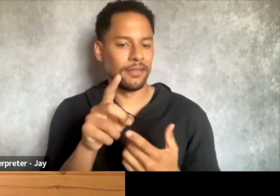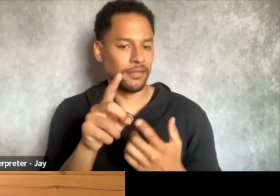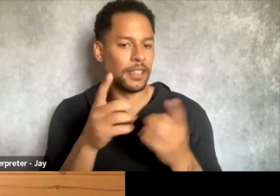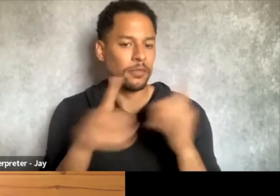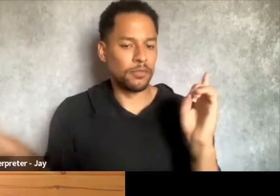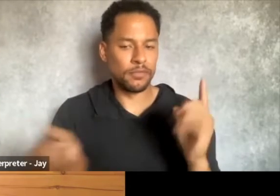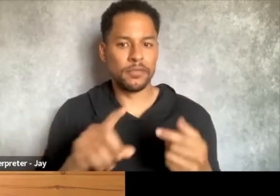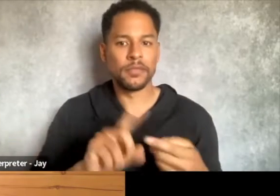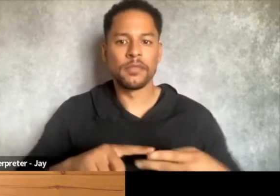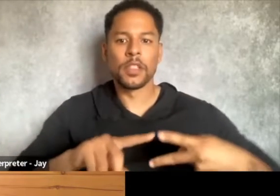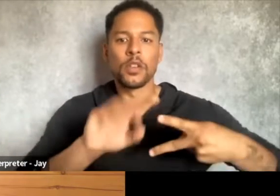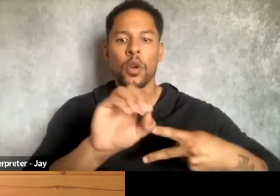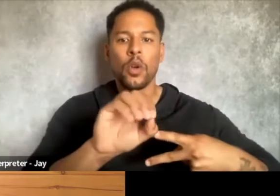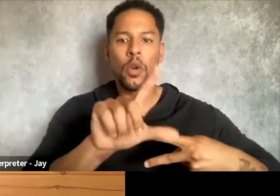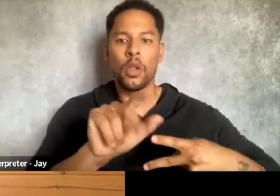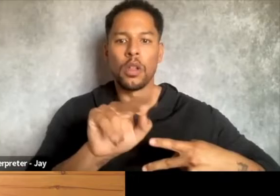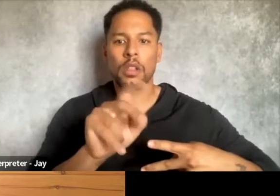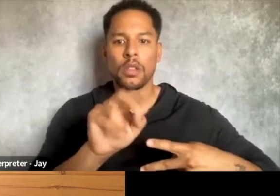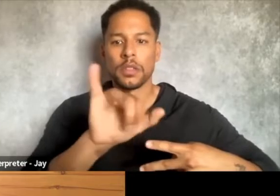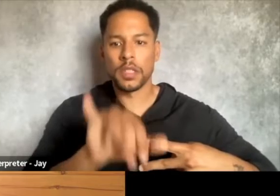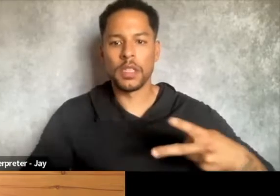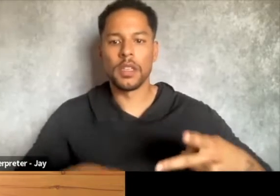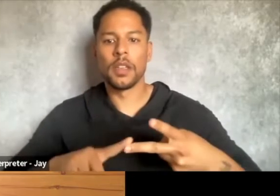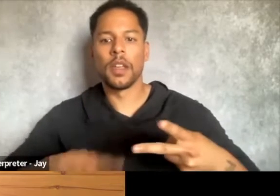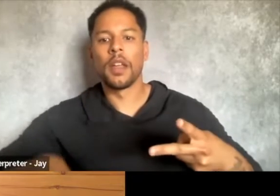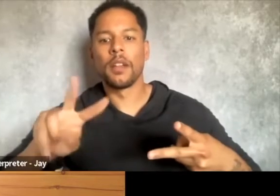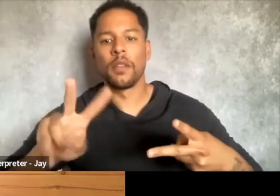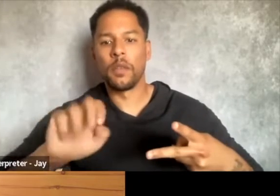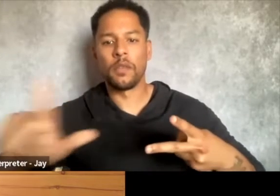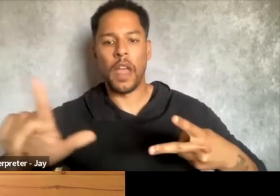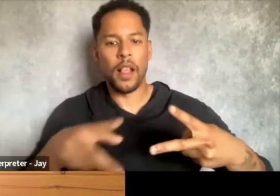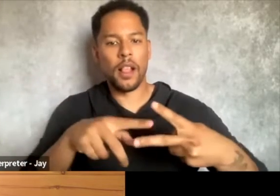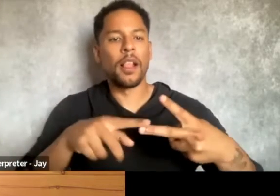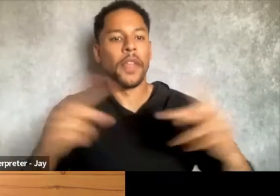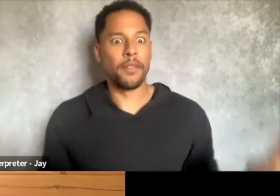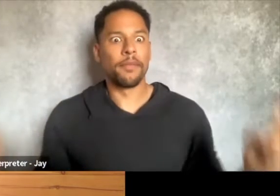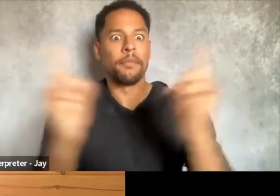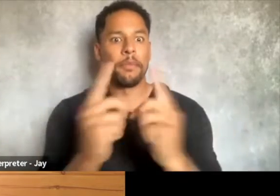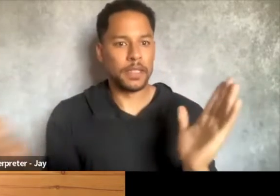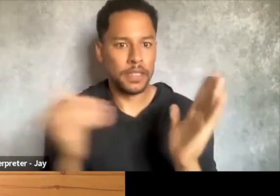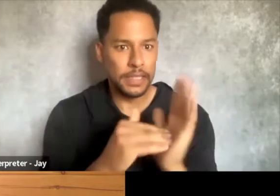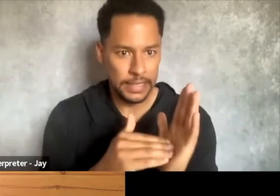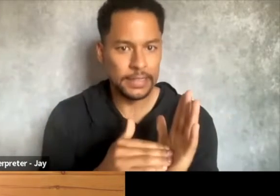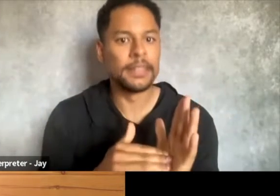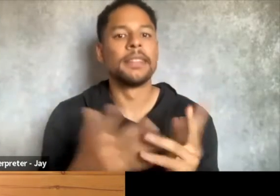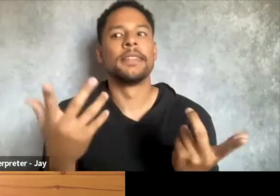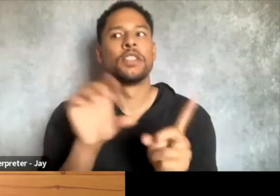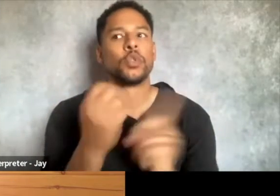and Val Kaufmann, played by me, who have been reunited under circumstances that are less than ideal.